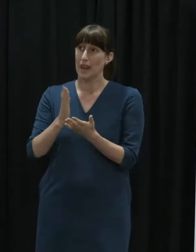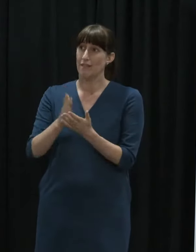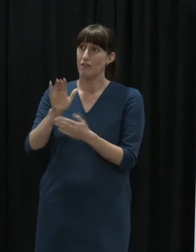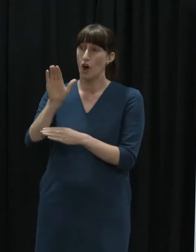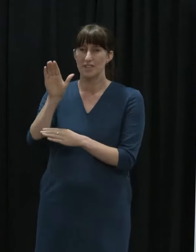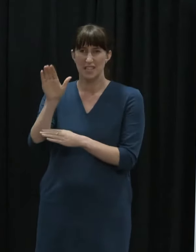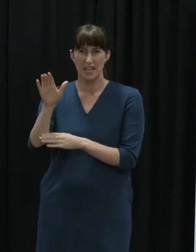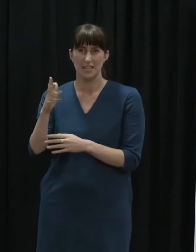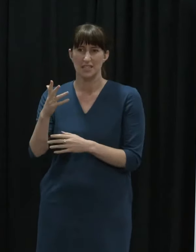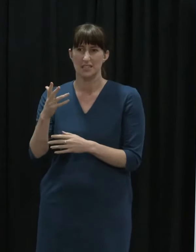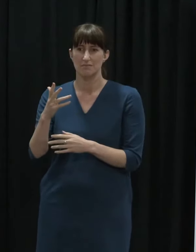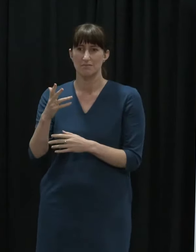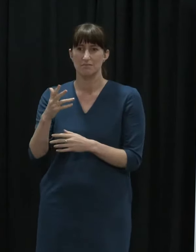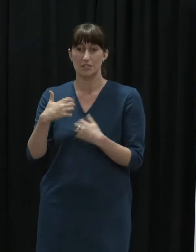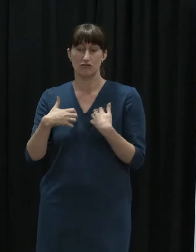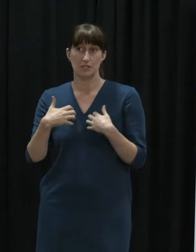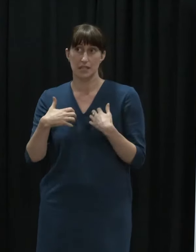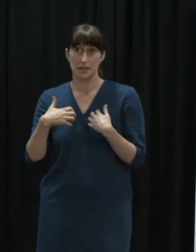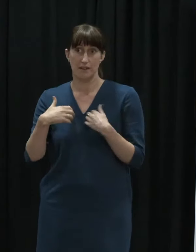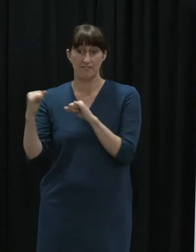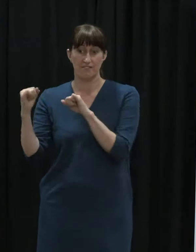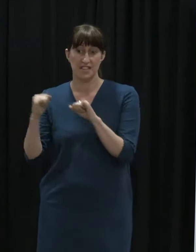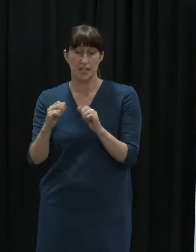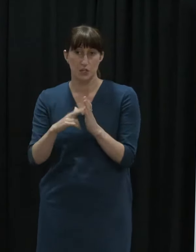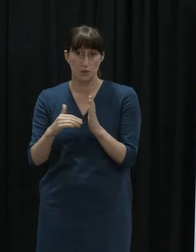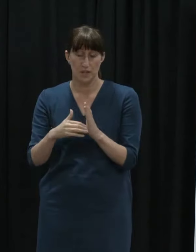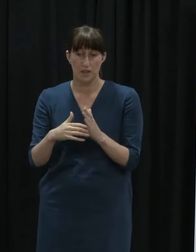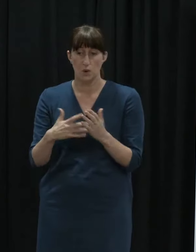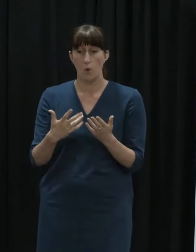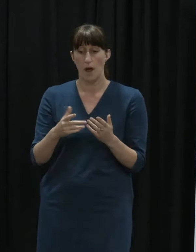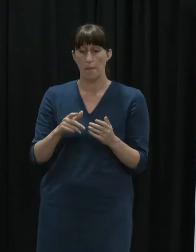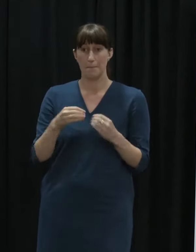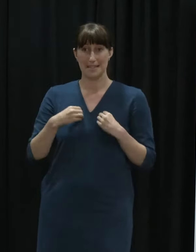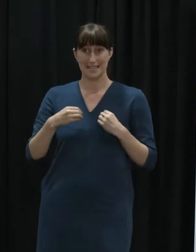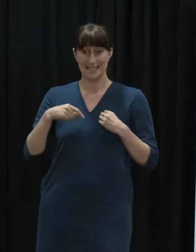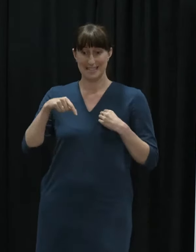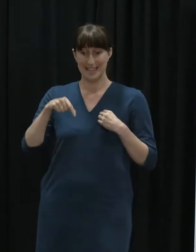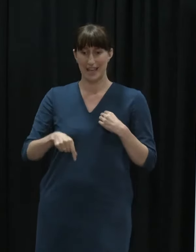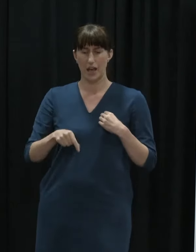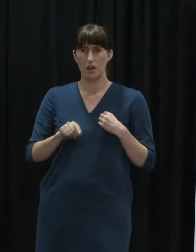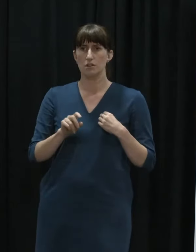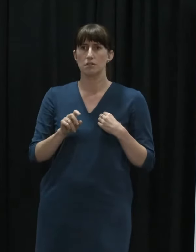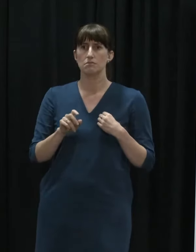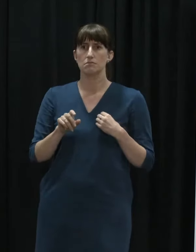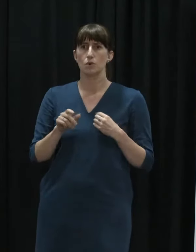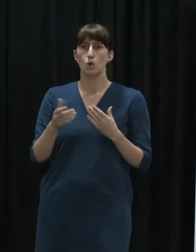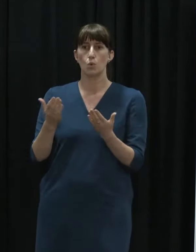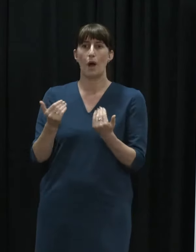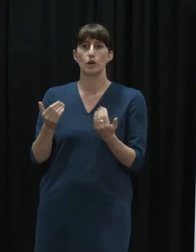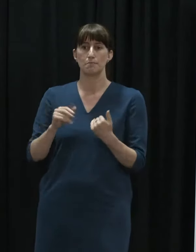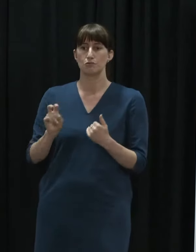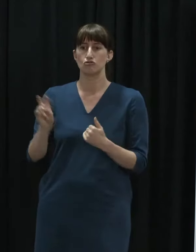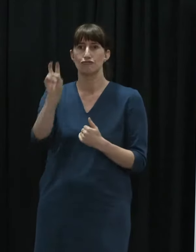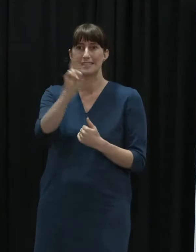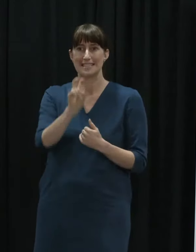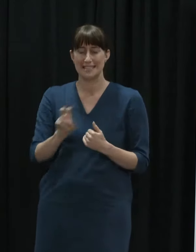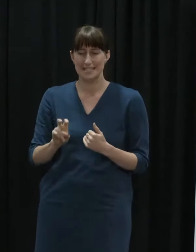What is your advice to tourism businesses and people